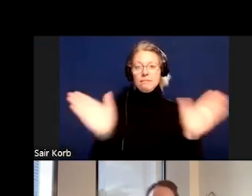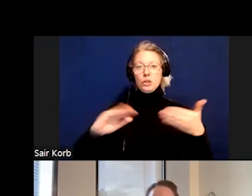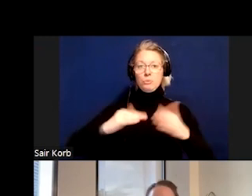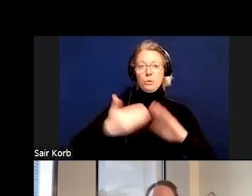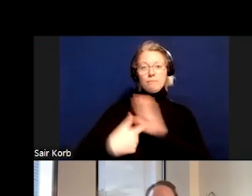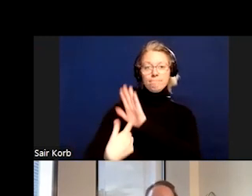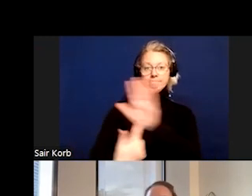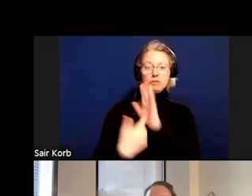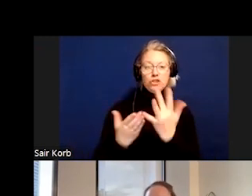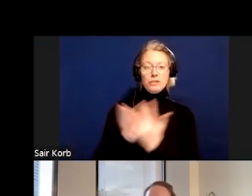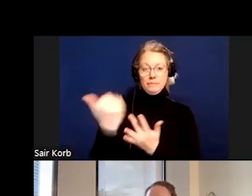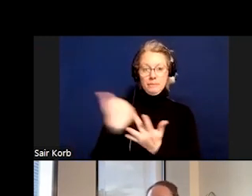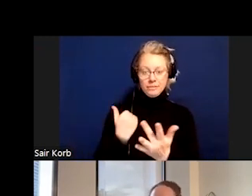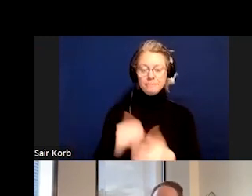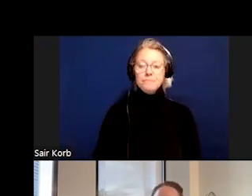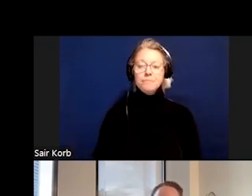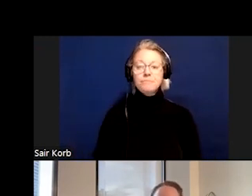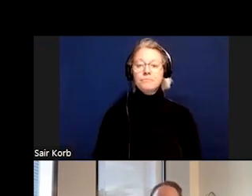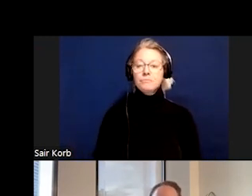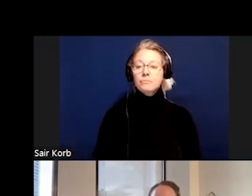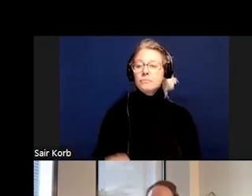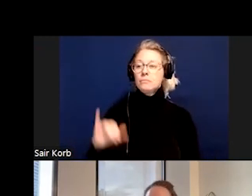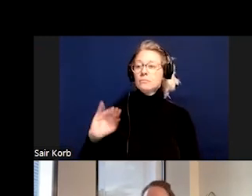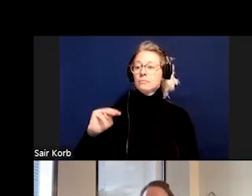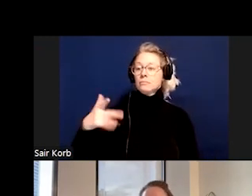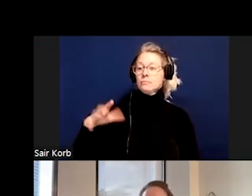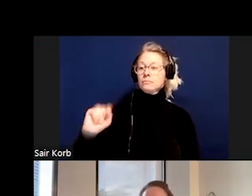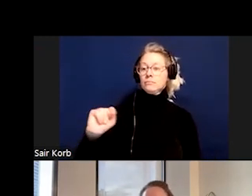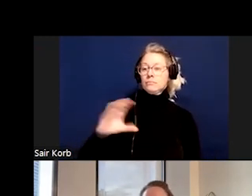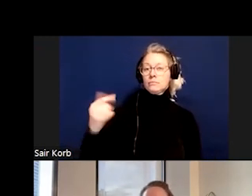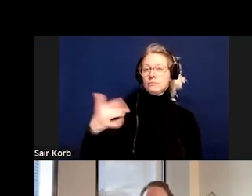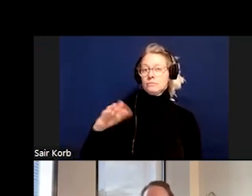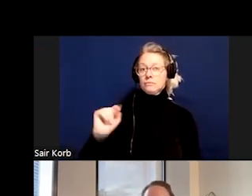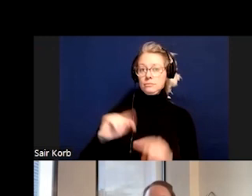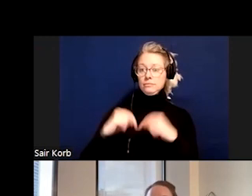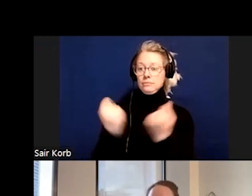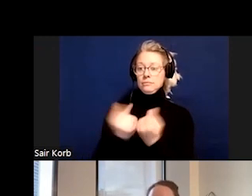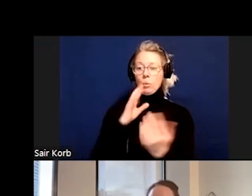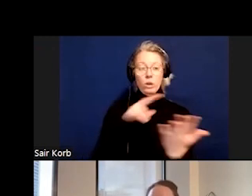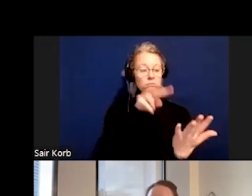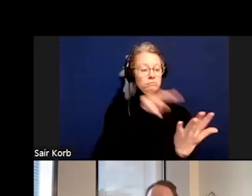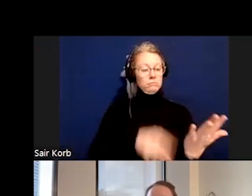The impact and the grants team will review applications for completeness and accuracy